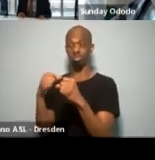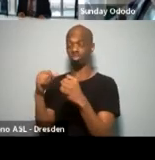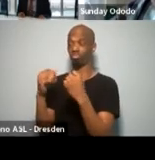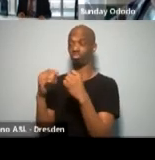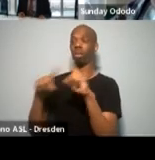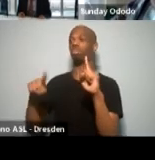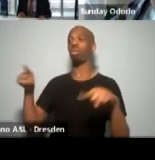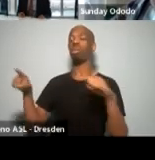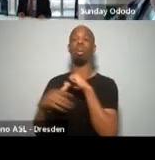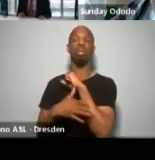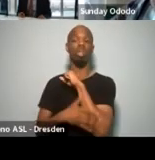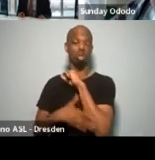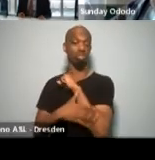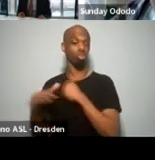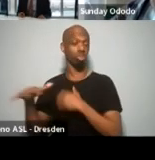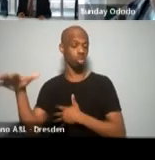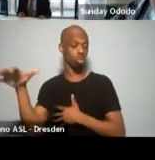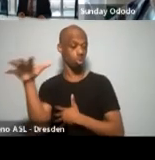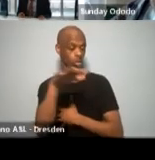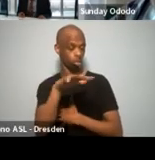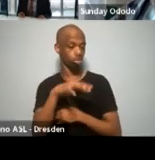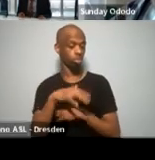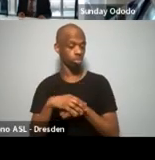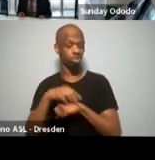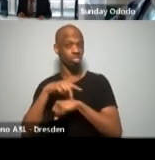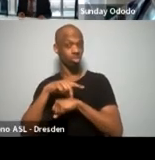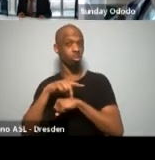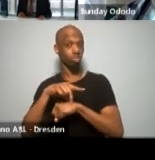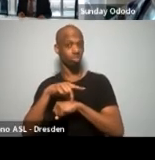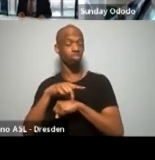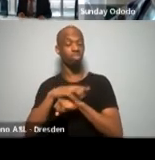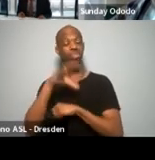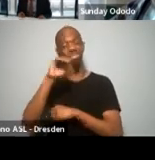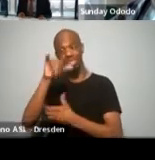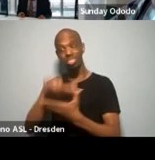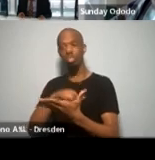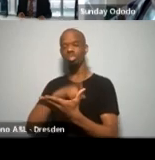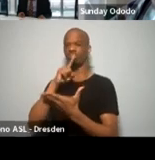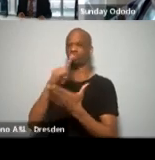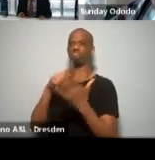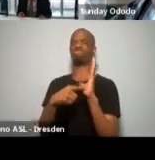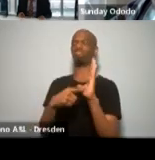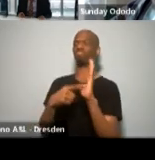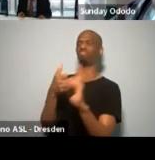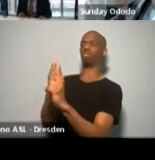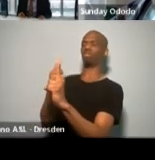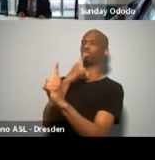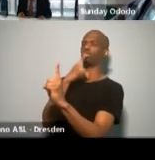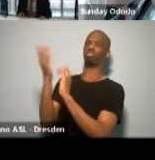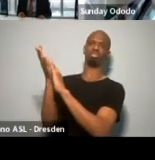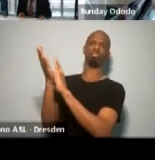and cultural diplomacy or public diplomacy. His practice and research interests